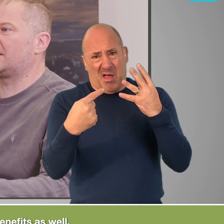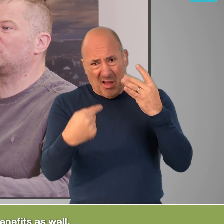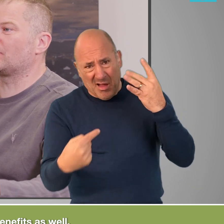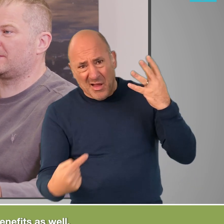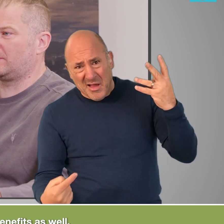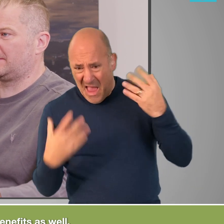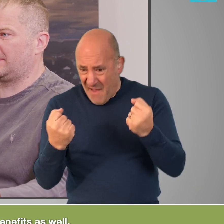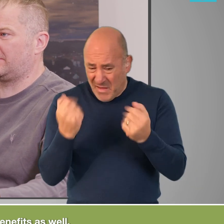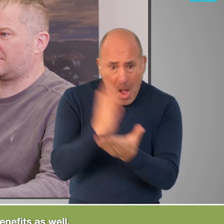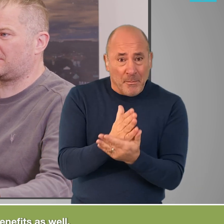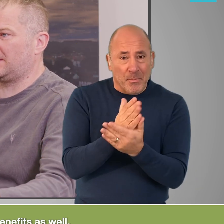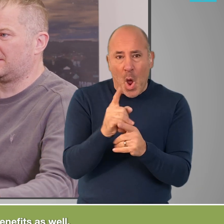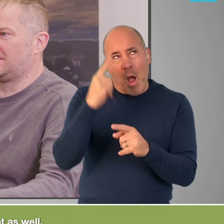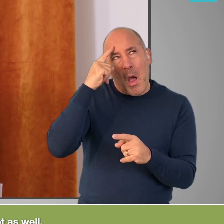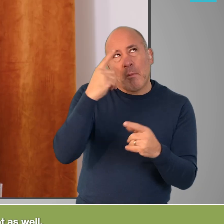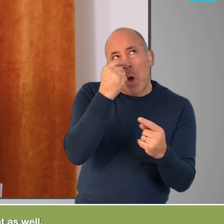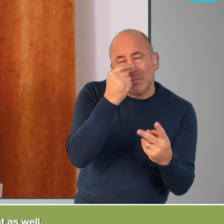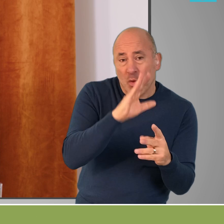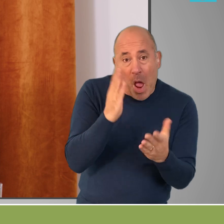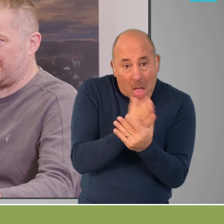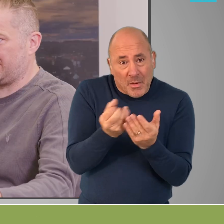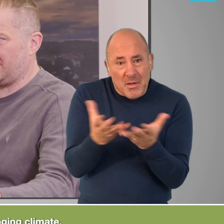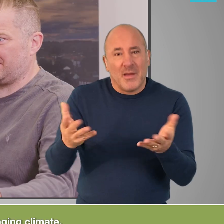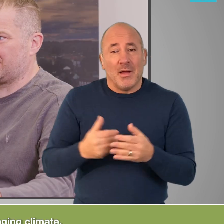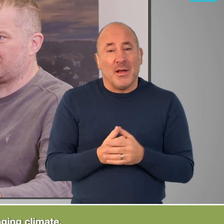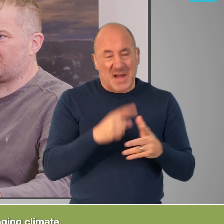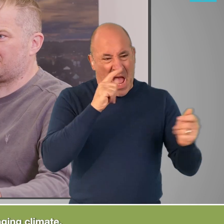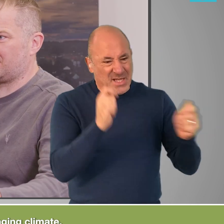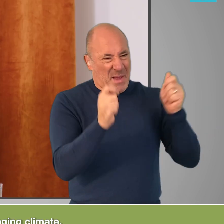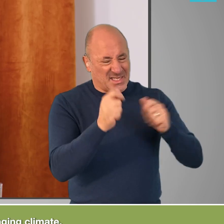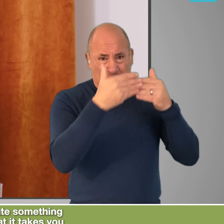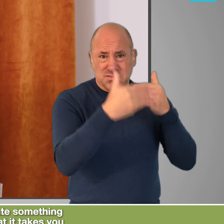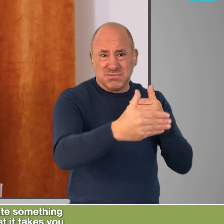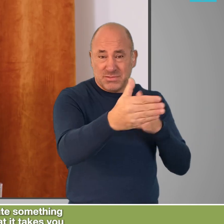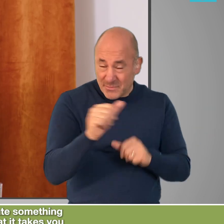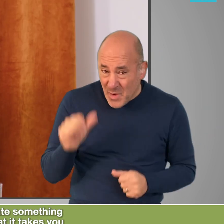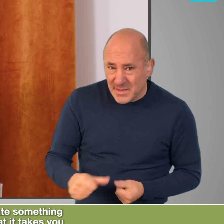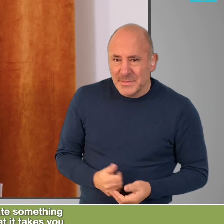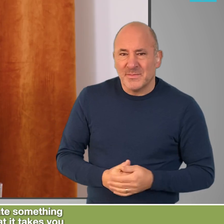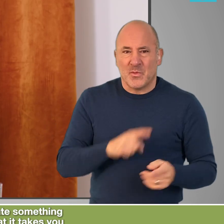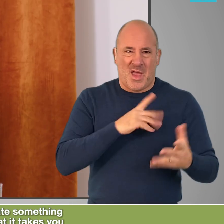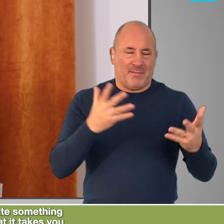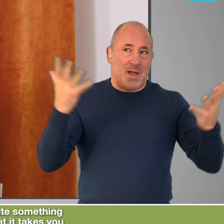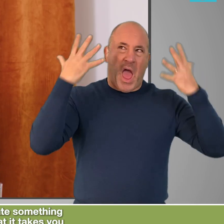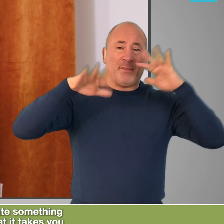and it does give wider benefits as well. Continues to adapt as well. Yeah. Cause we have a changing climate. You don't want to create something else that's so stuck that it takes you